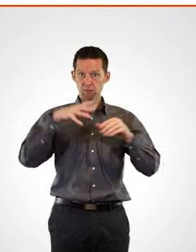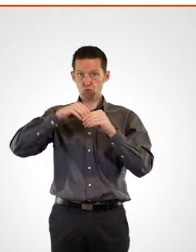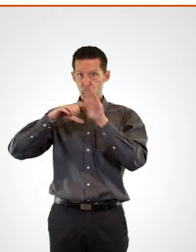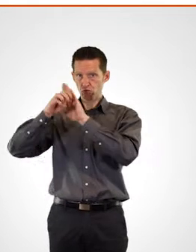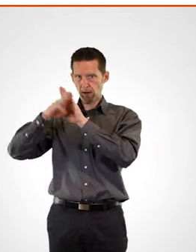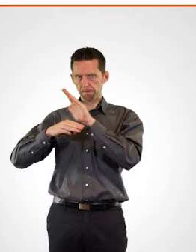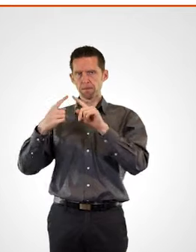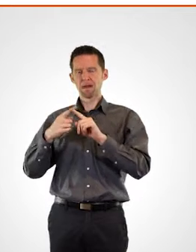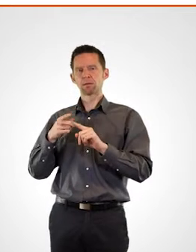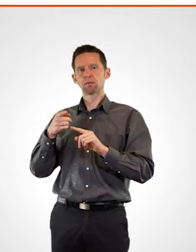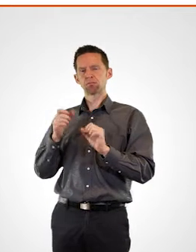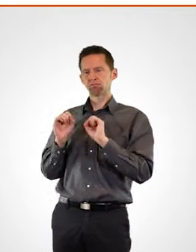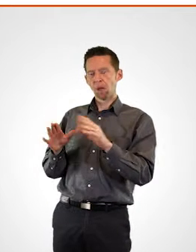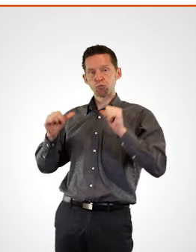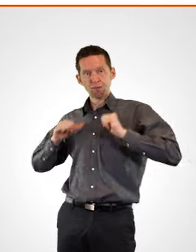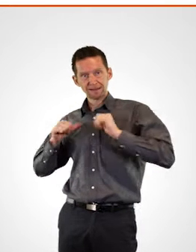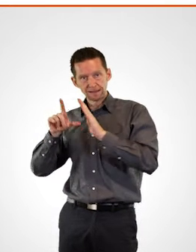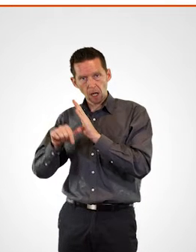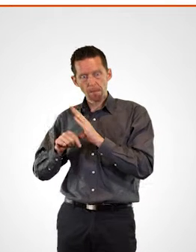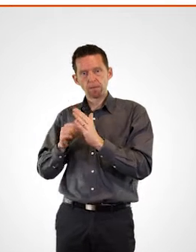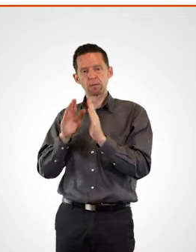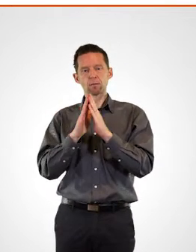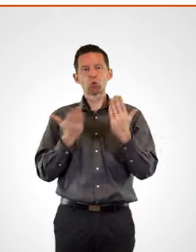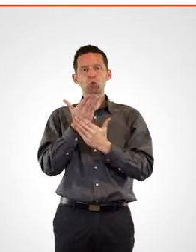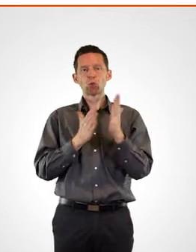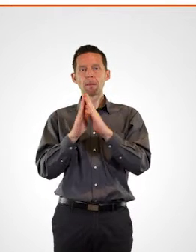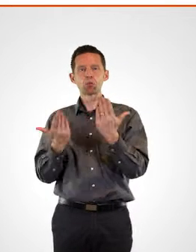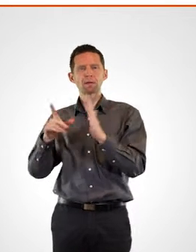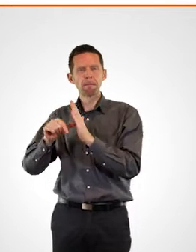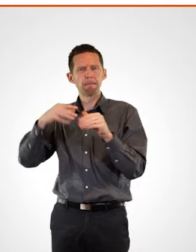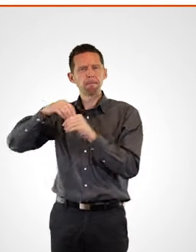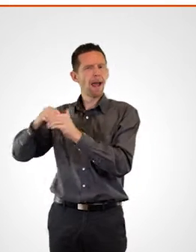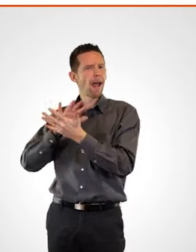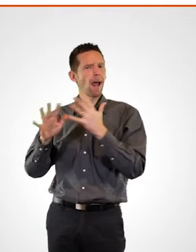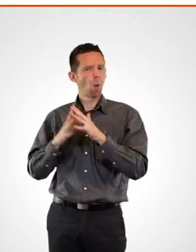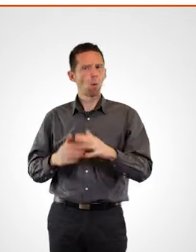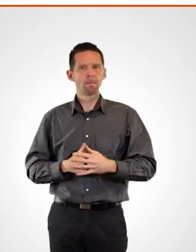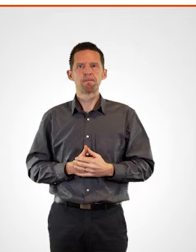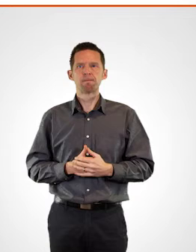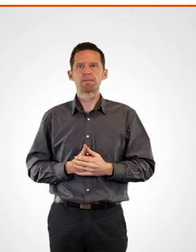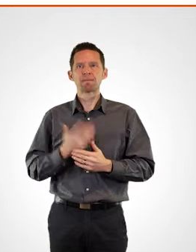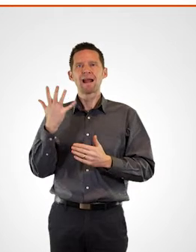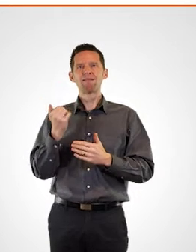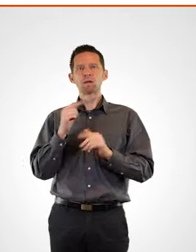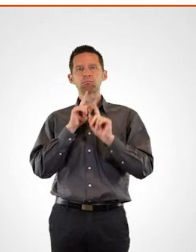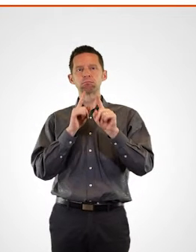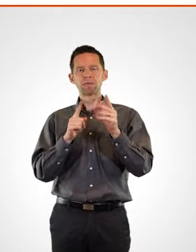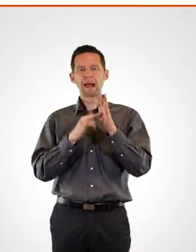as well as how to implement practice time and storybook time. There are lesson plans for 24 units